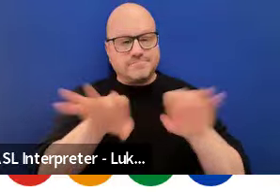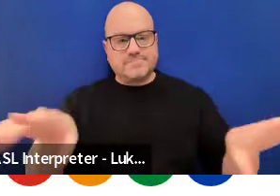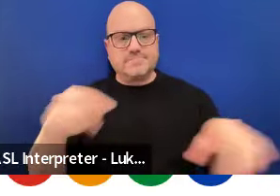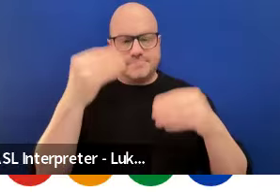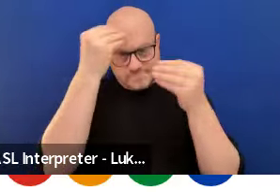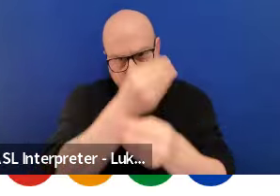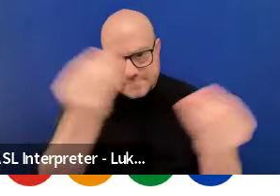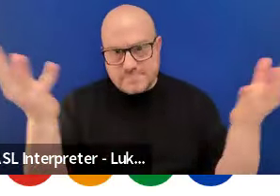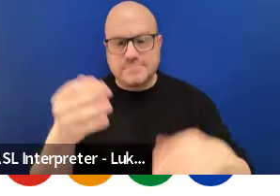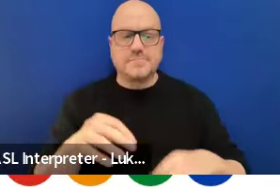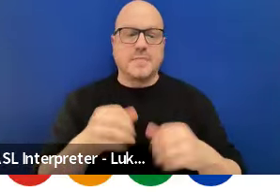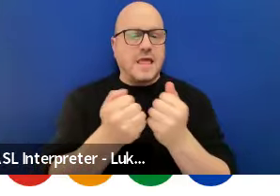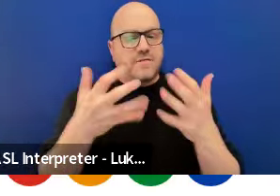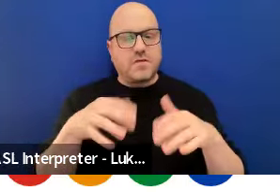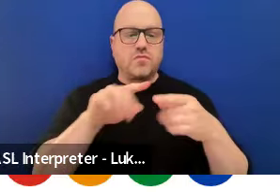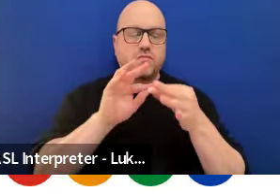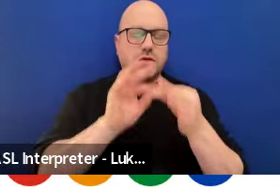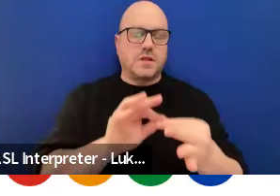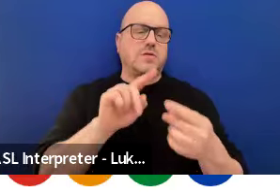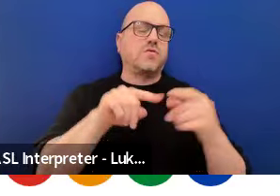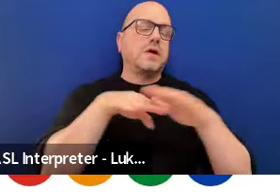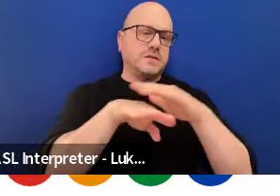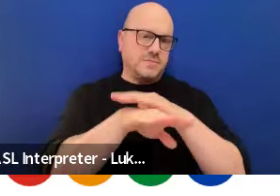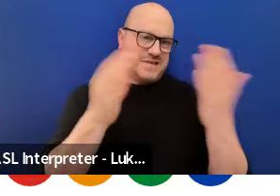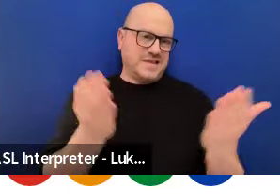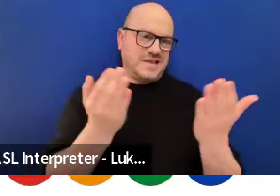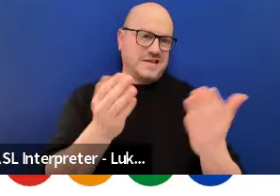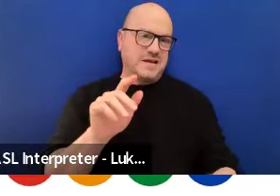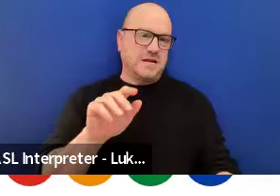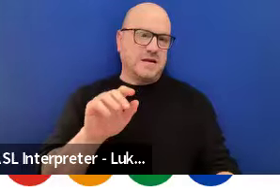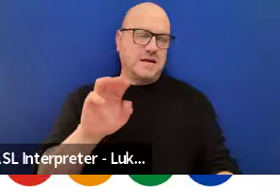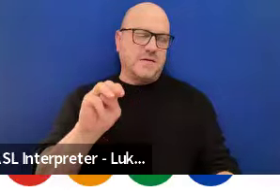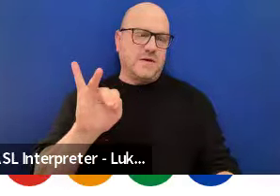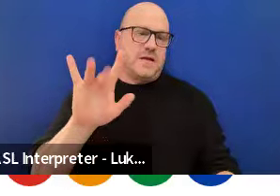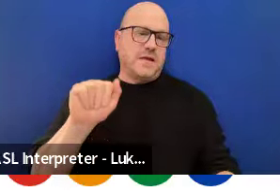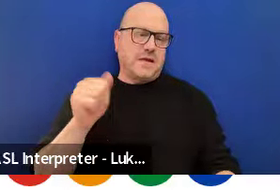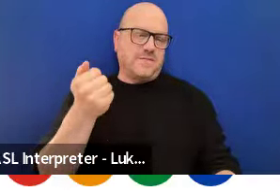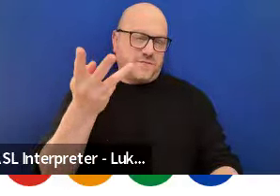EFFORTS MADE TO GET OUT IN THE COMMUNITY AND SPREAD WORD ABOUT